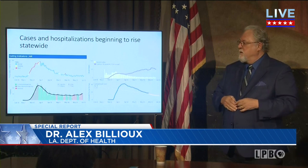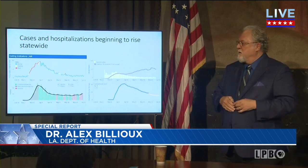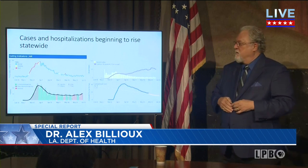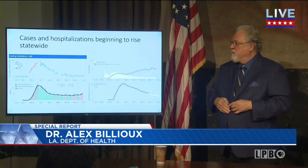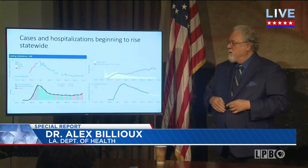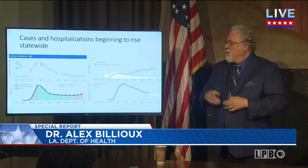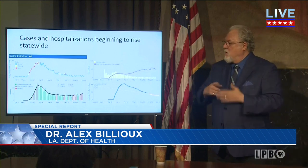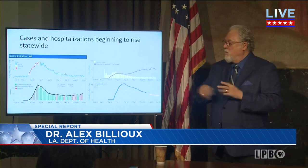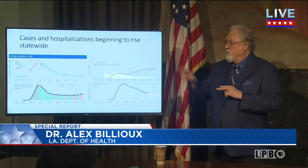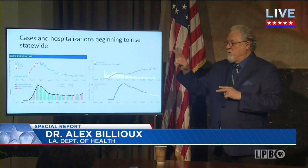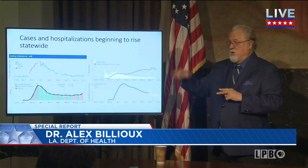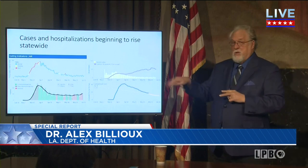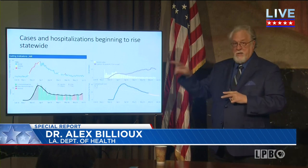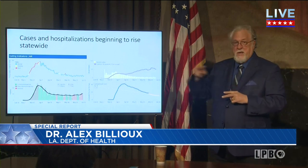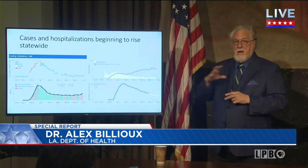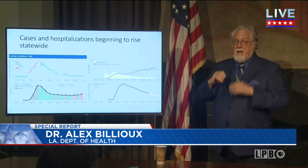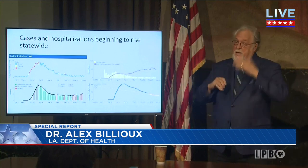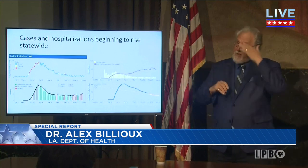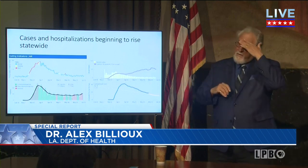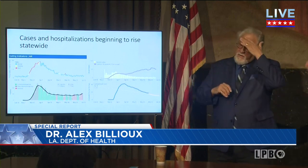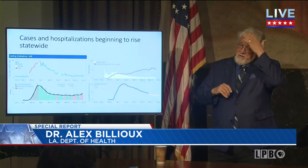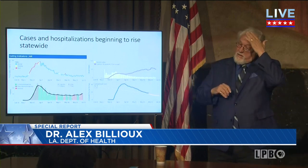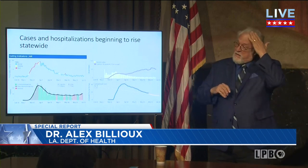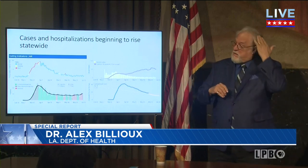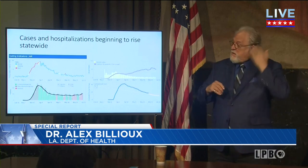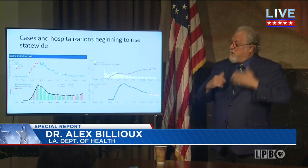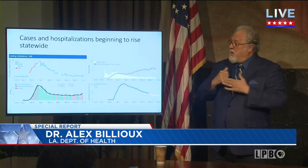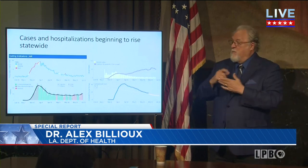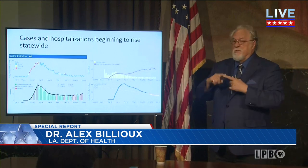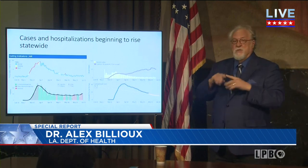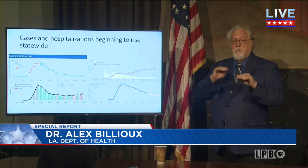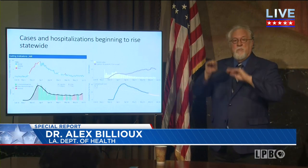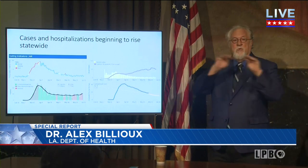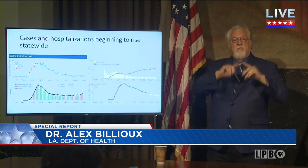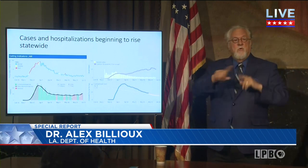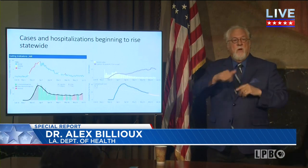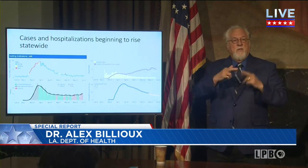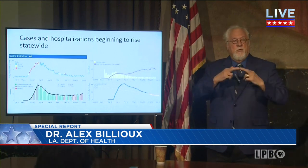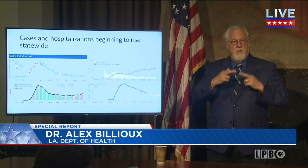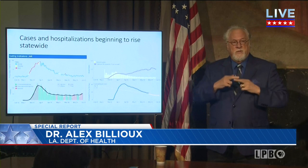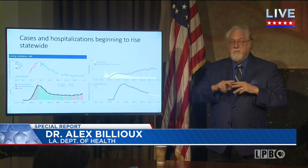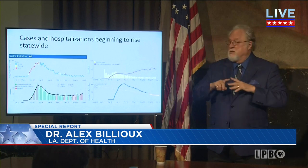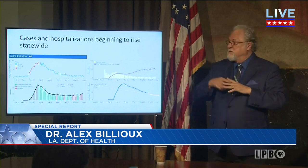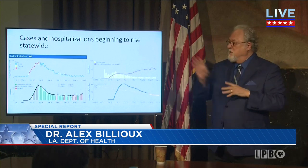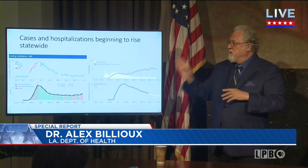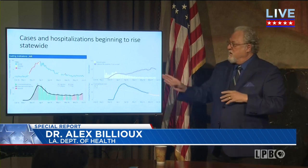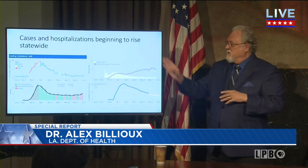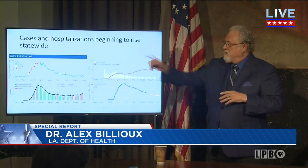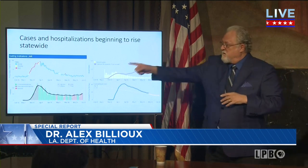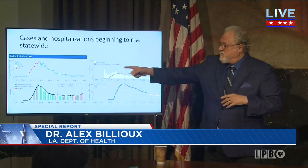THESE ARE OUR GATING CRITERIA. WE'VE SHOWN THESE ON SEVERAL OCCASIONS NOW. I'LL ORIENT YOU SO YOU